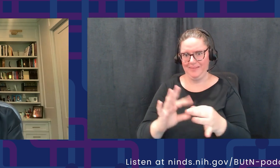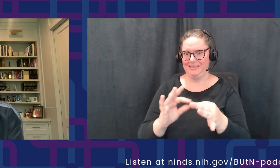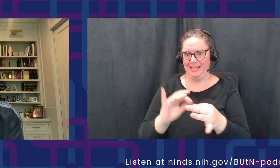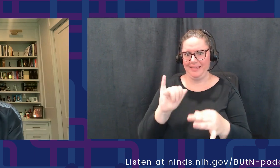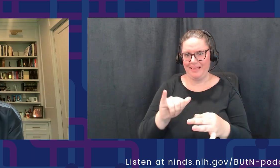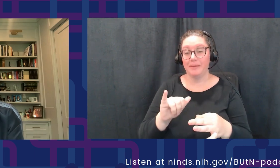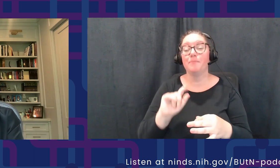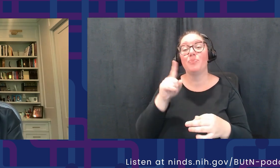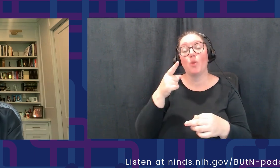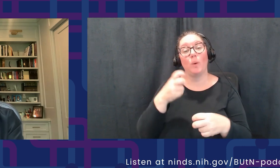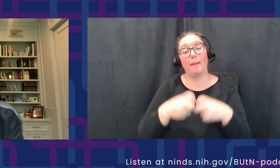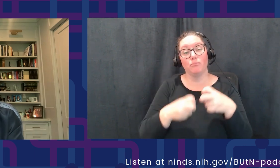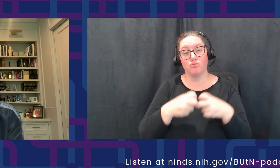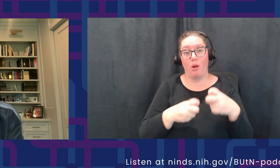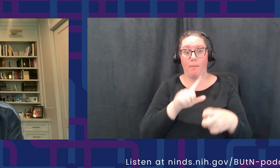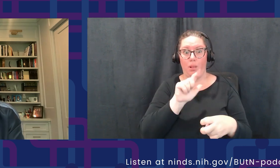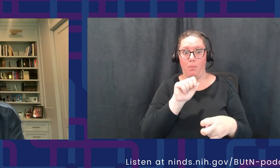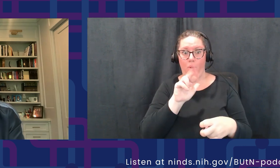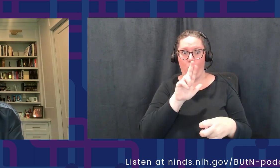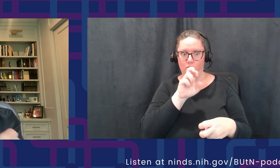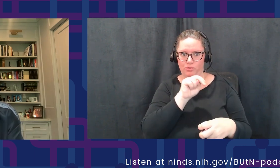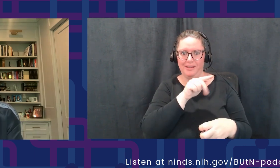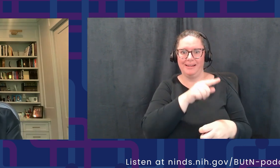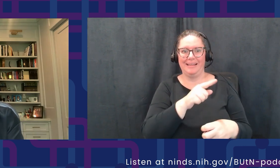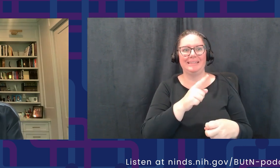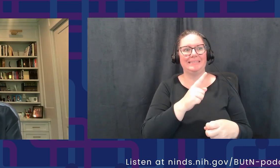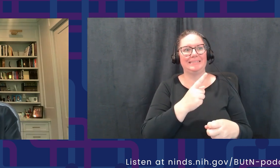The only problem, Lauren, is answering the question you wished to ask